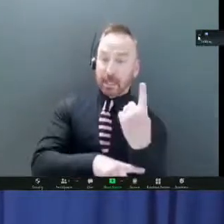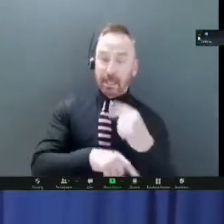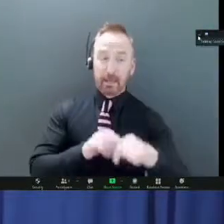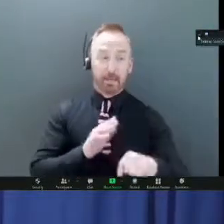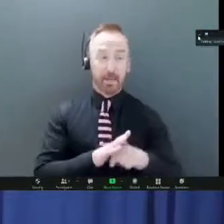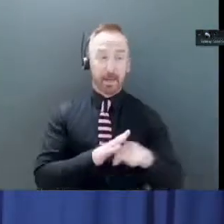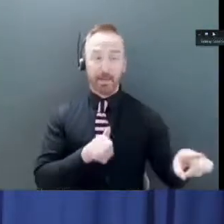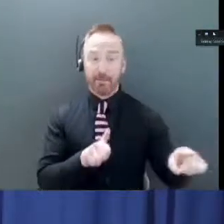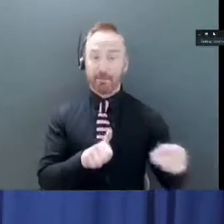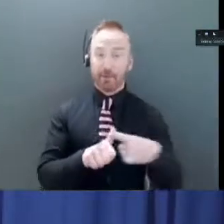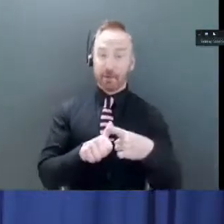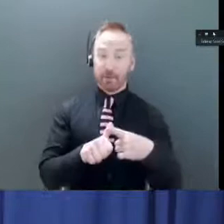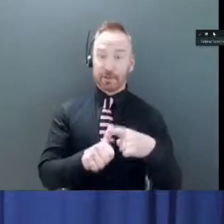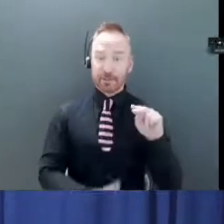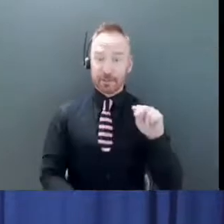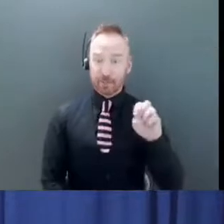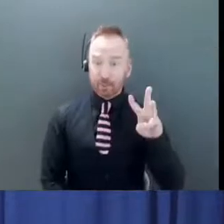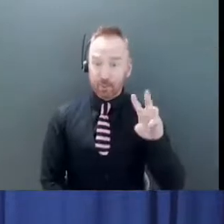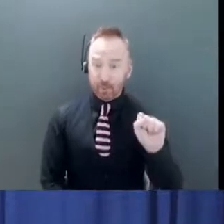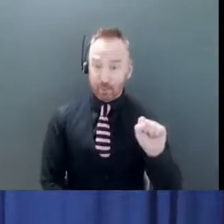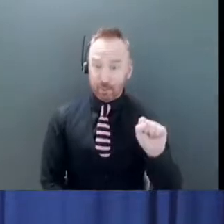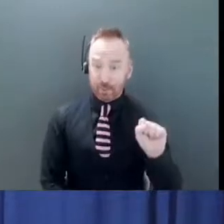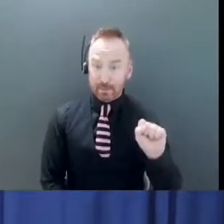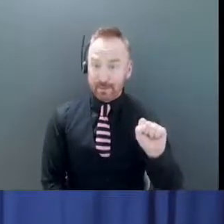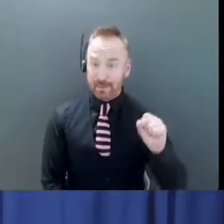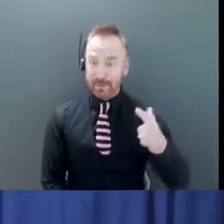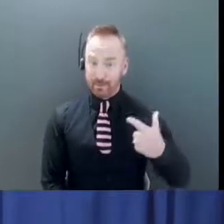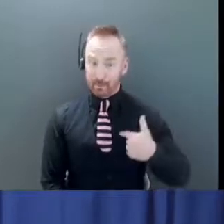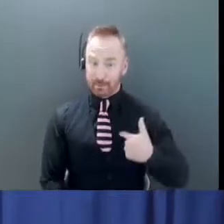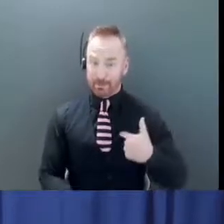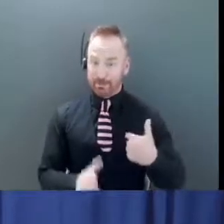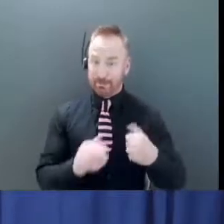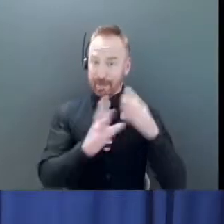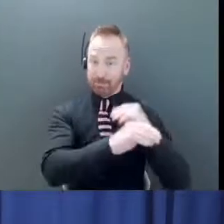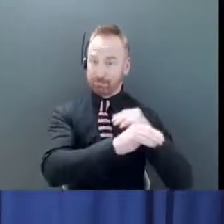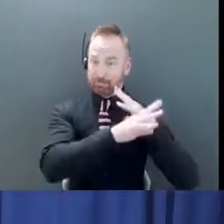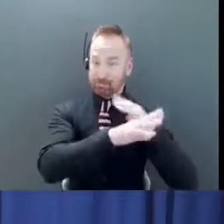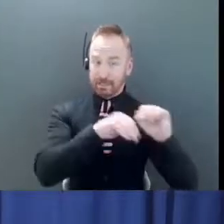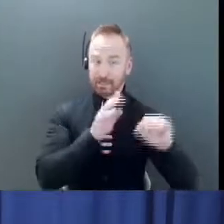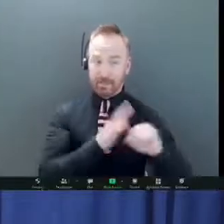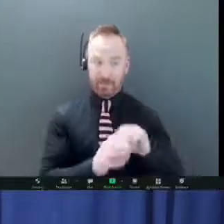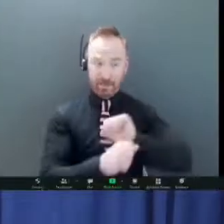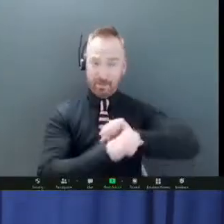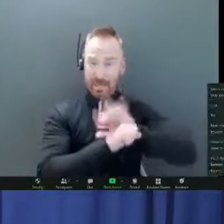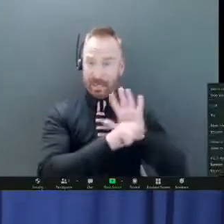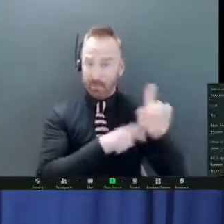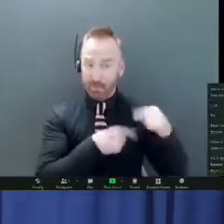conference since the pandemic started in terms of the weekly updates.